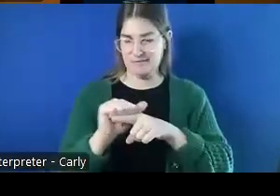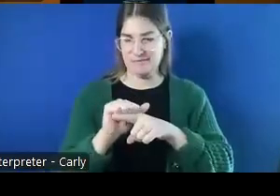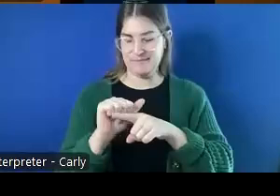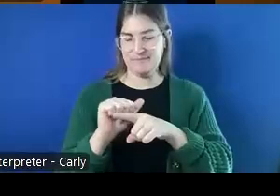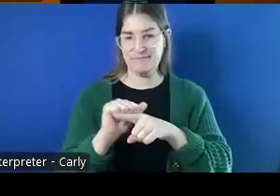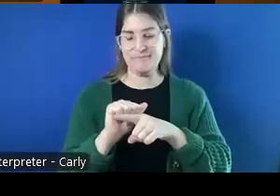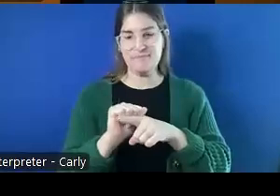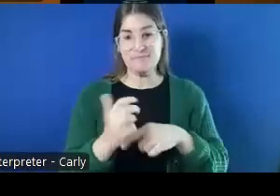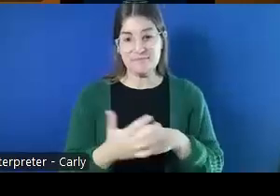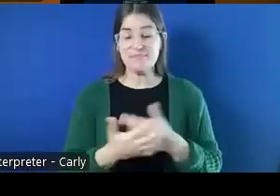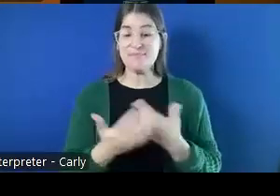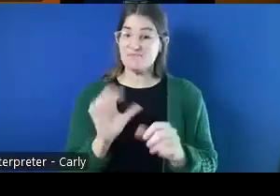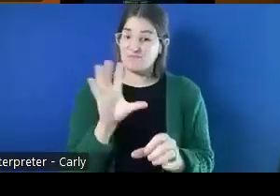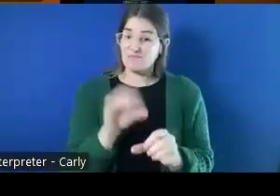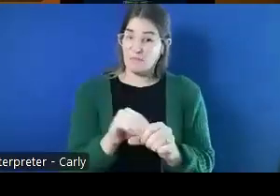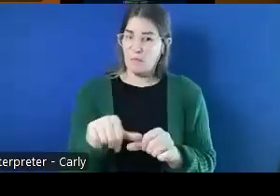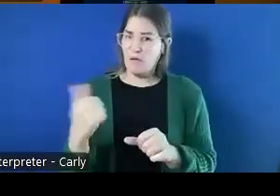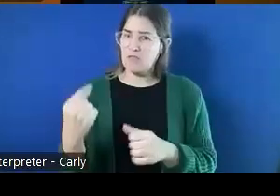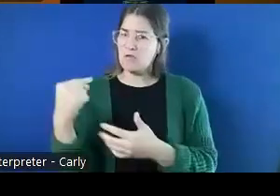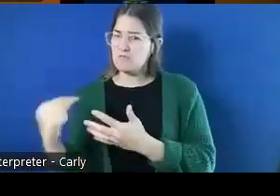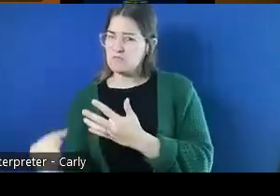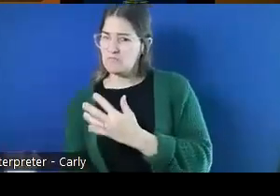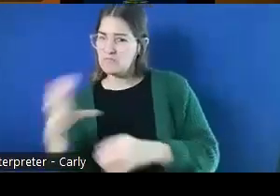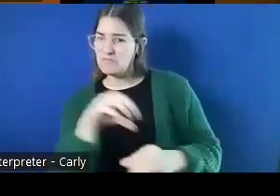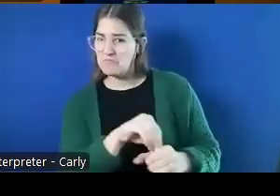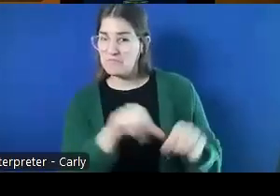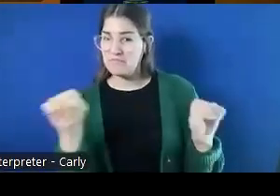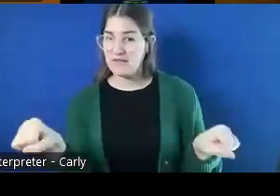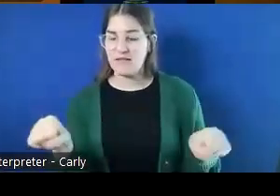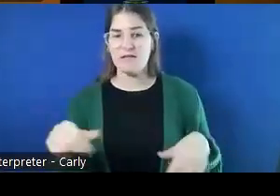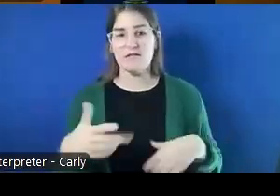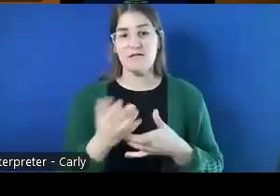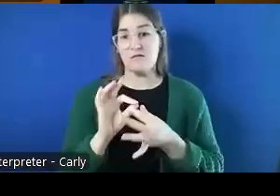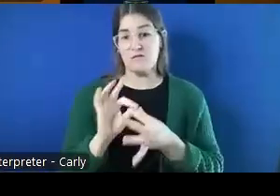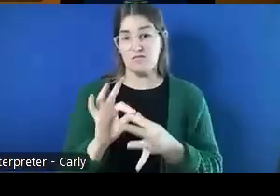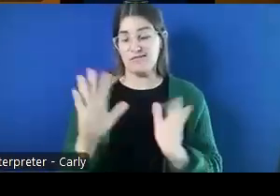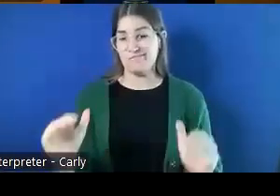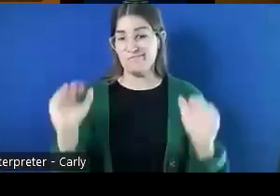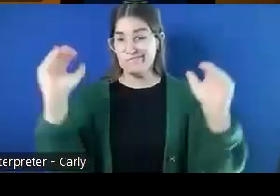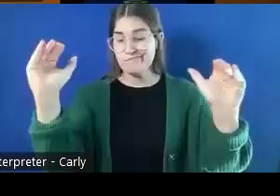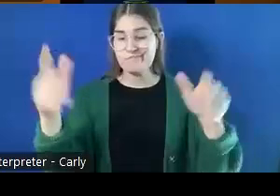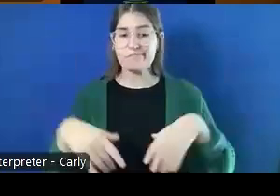can also include other components um when it comes to relationship enhancement and communication so